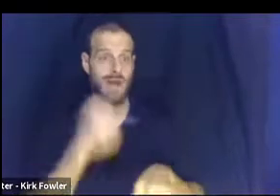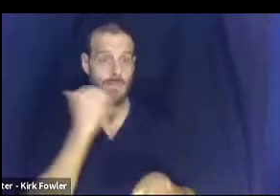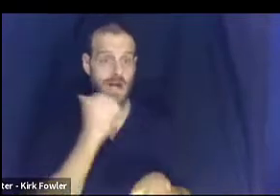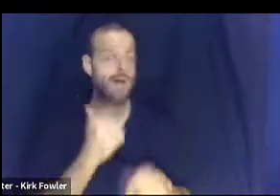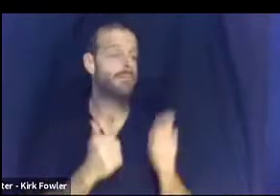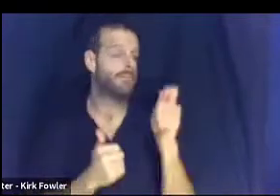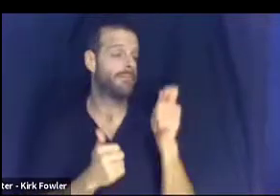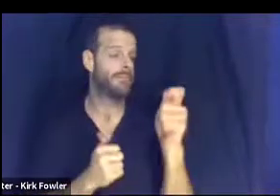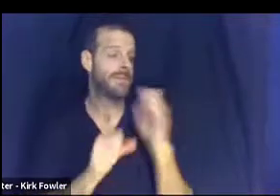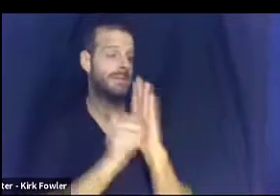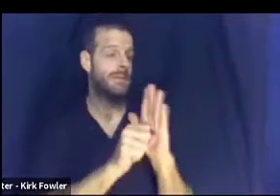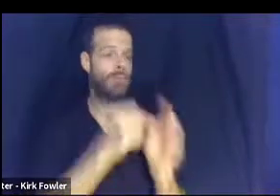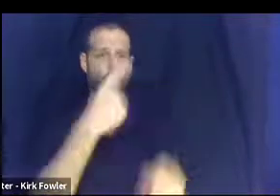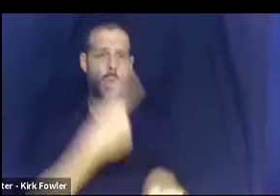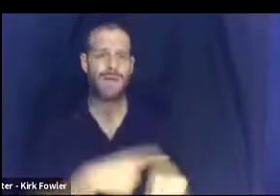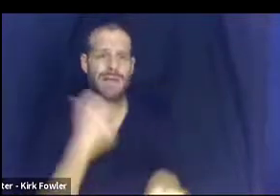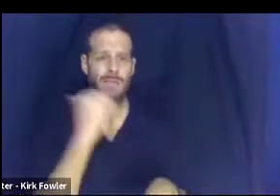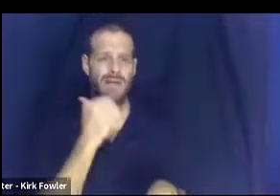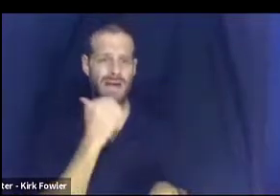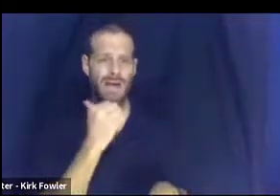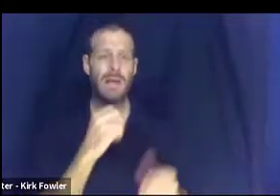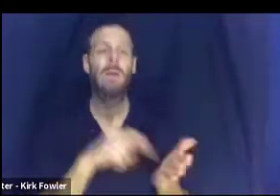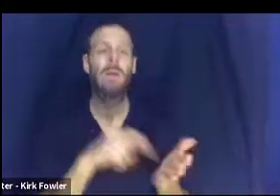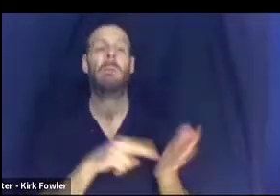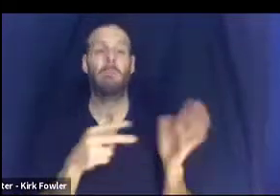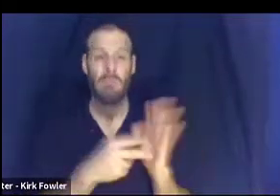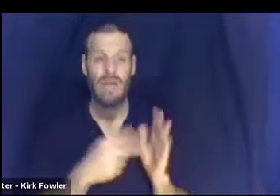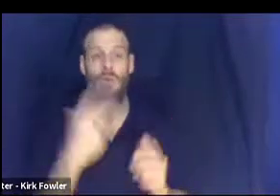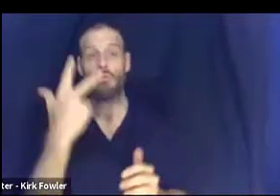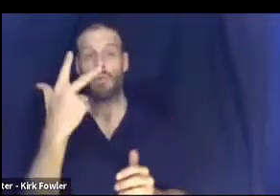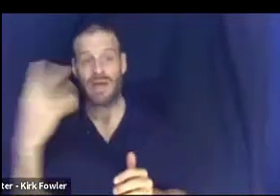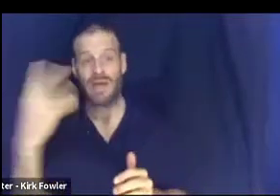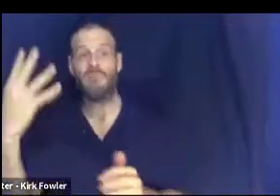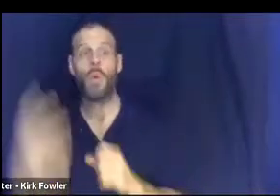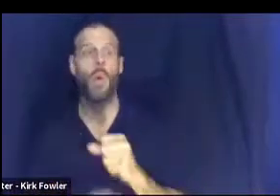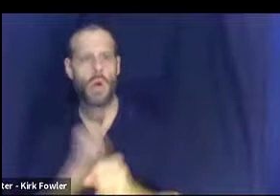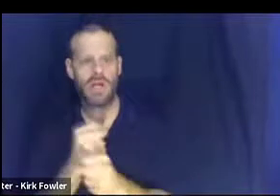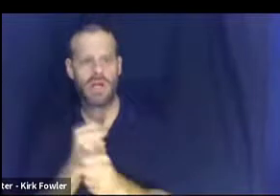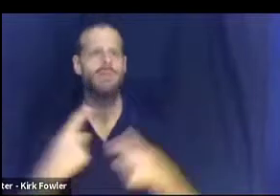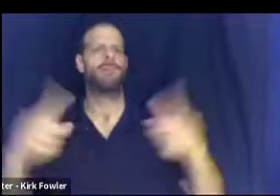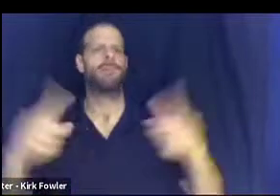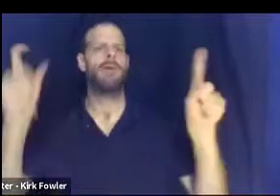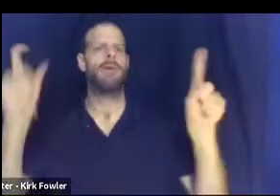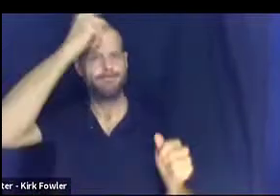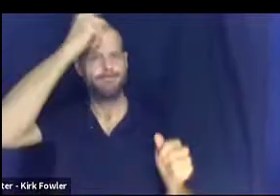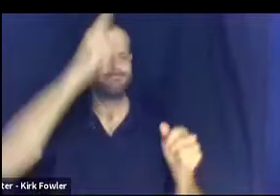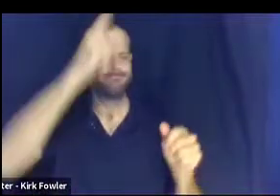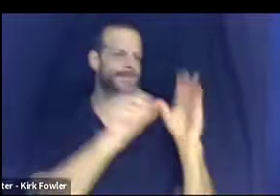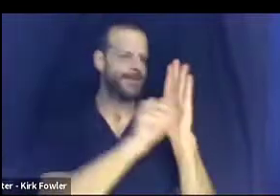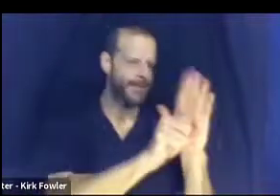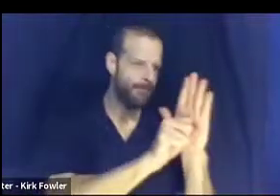then it's going to take you three or four years to learn the symbol for gym. Debra learned it in college.